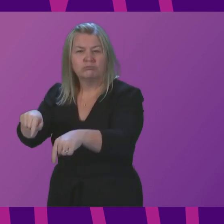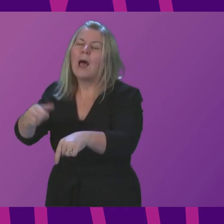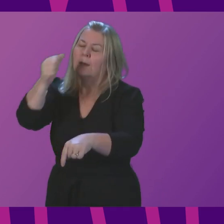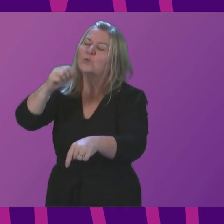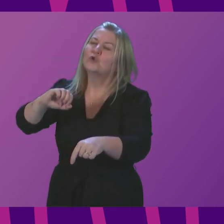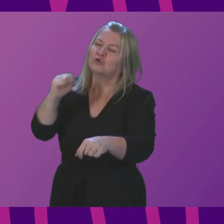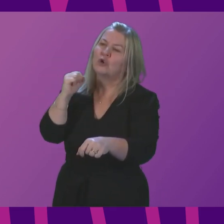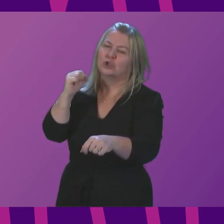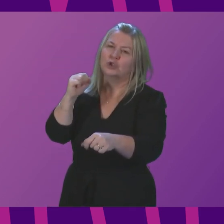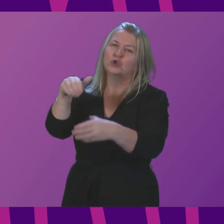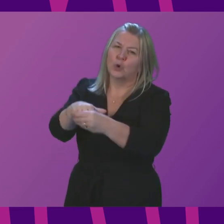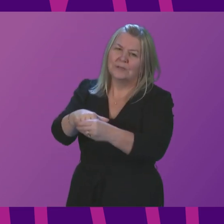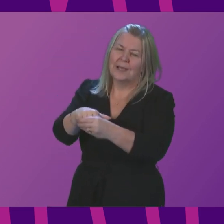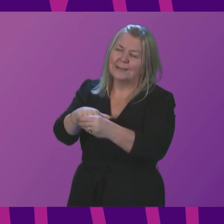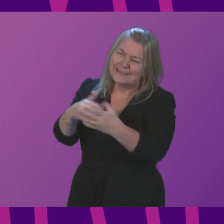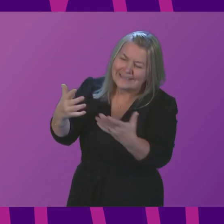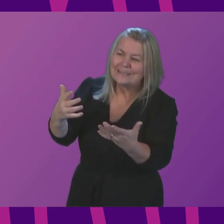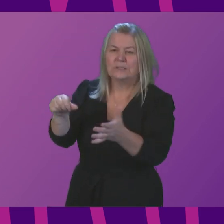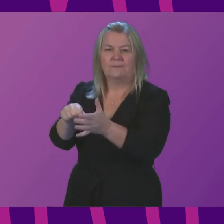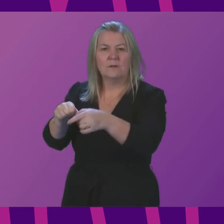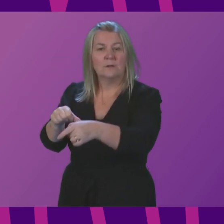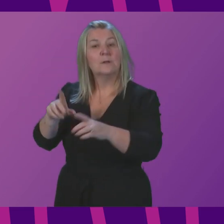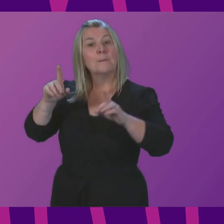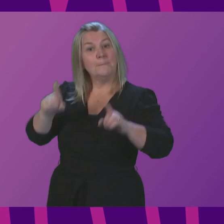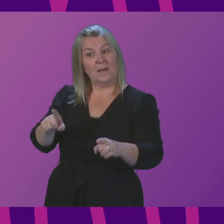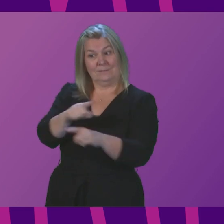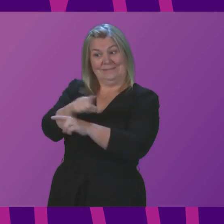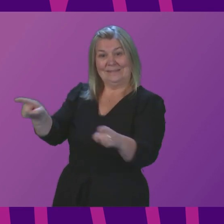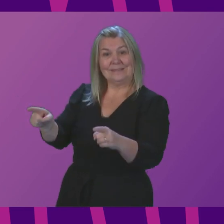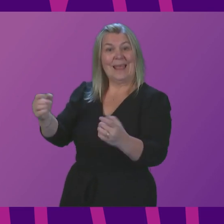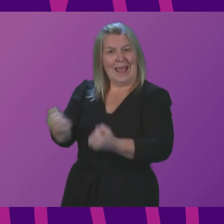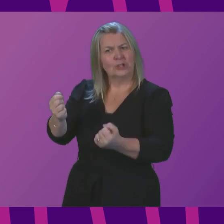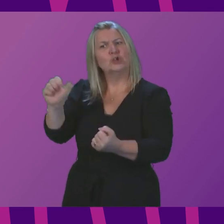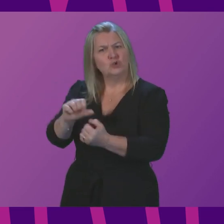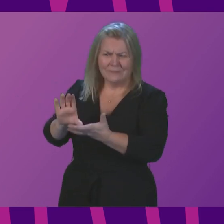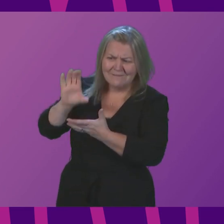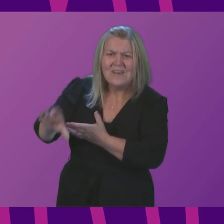Those are the sources of energy that we should be supporting and investing heavily in, because